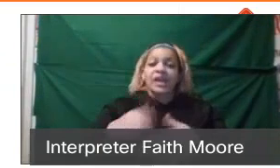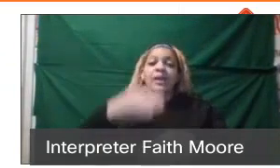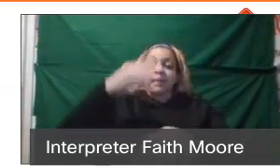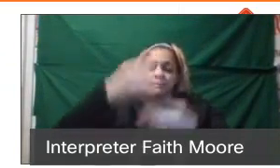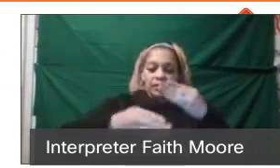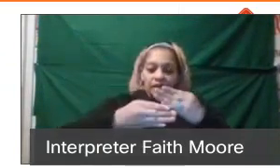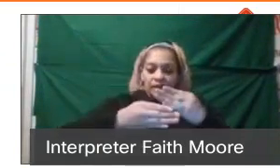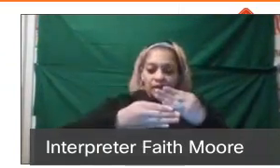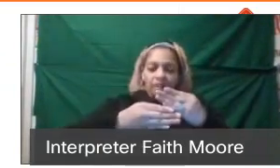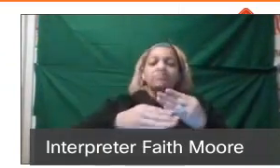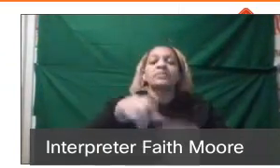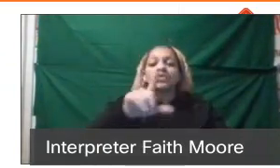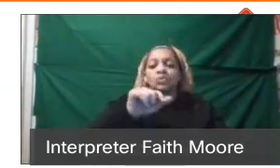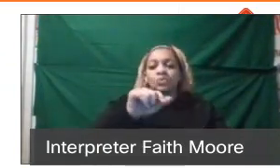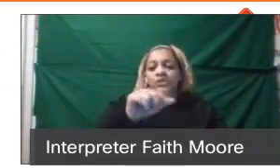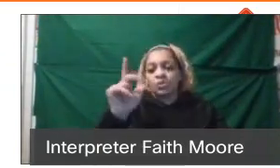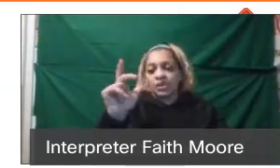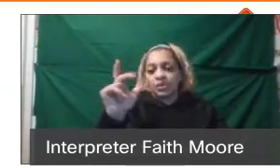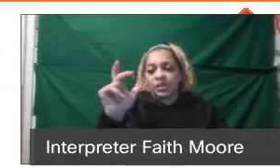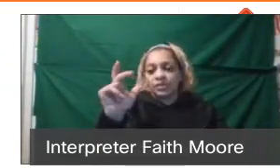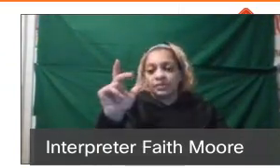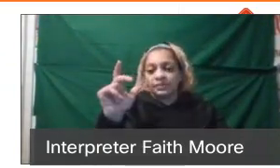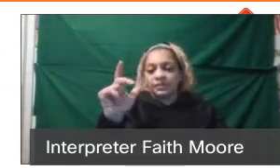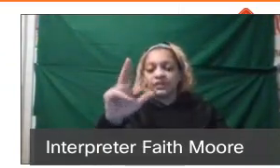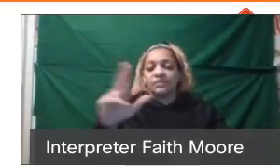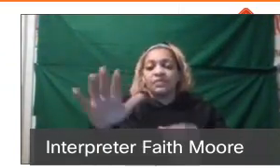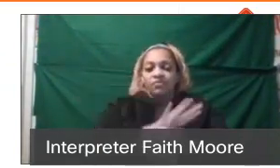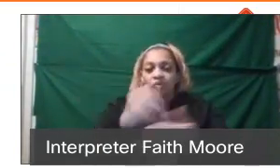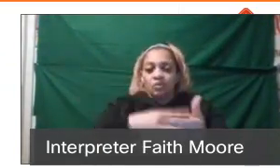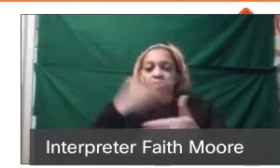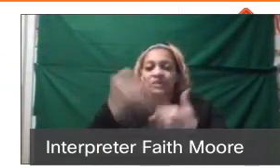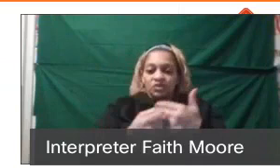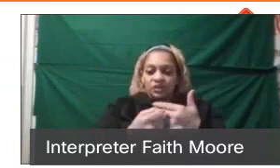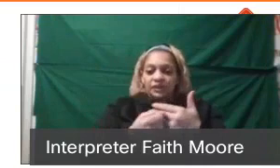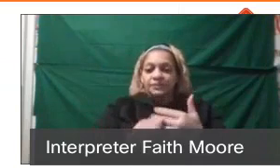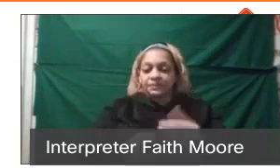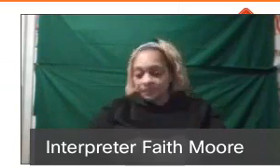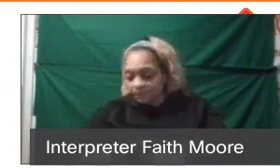Finished it's finished that project. Be completed next please.